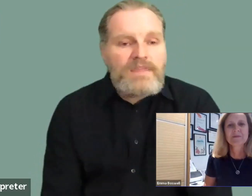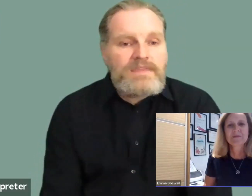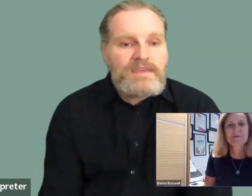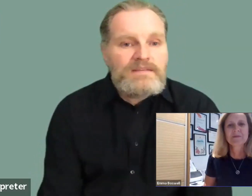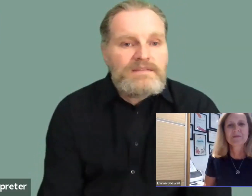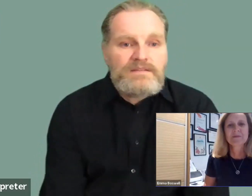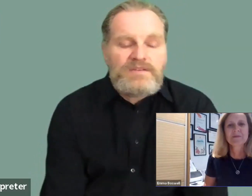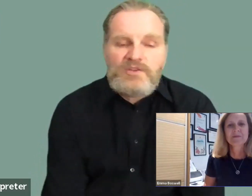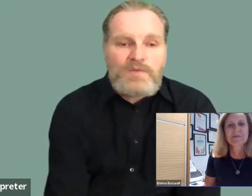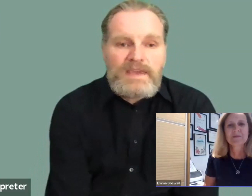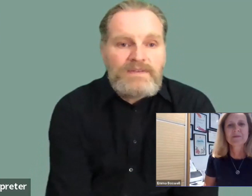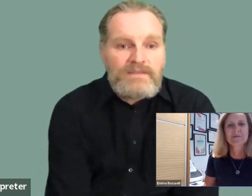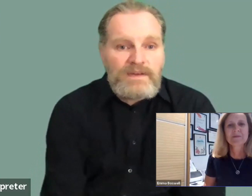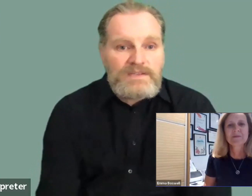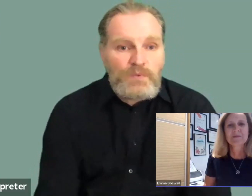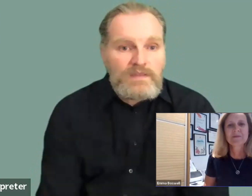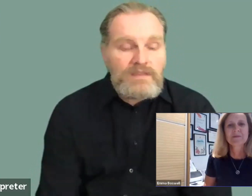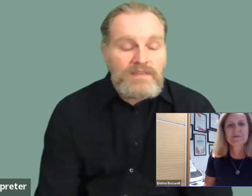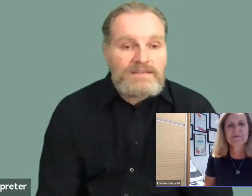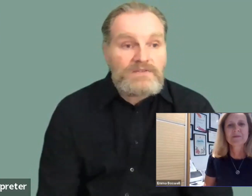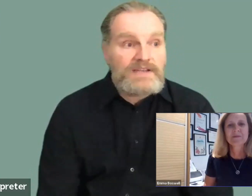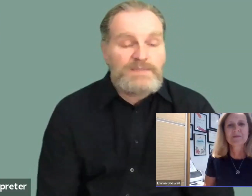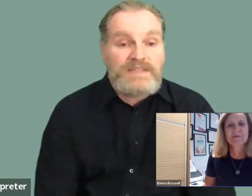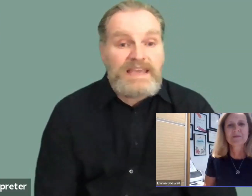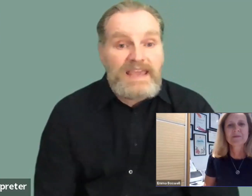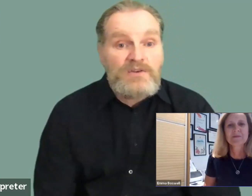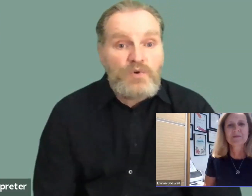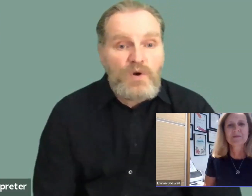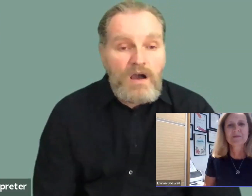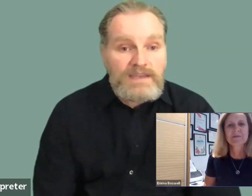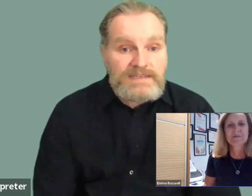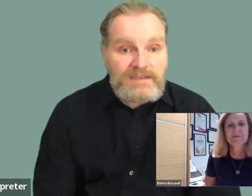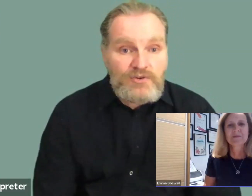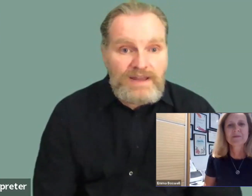other things that you can be given advice with and that's, I suppose, the indoor architecture and